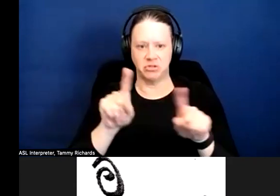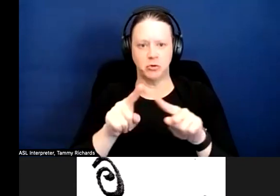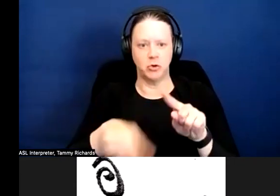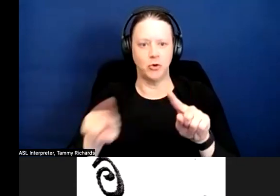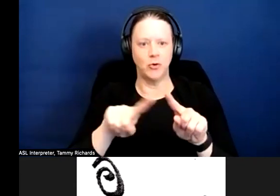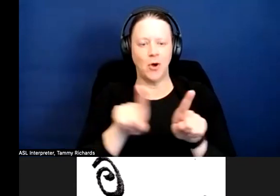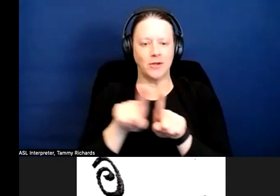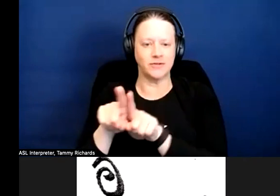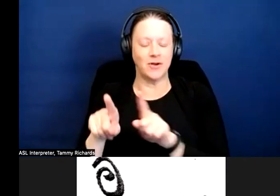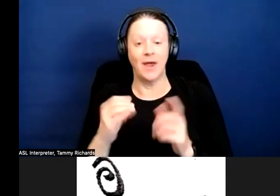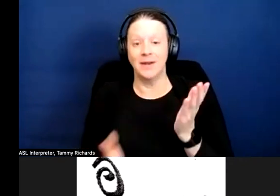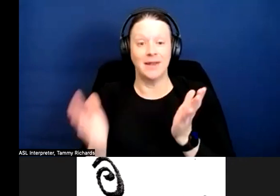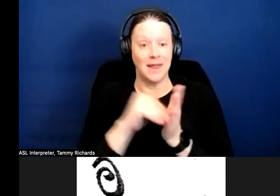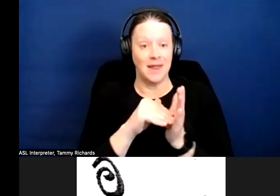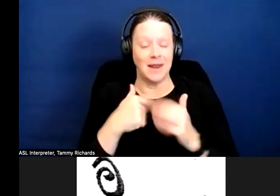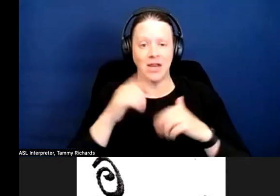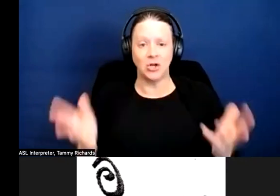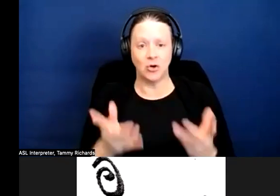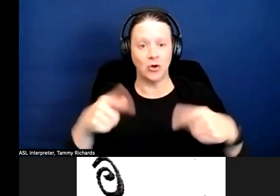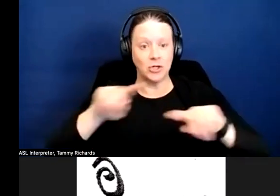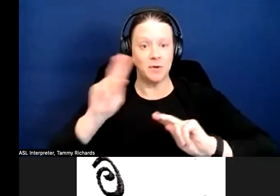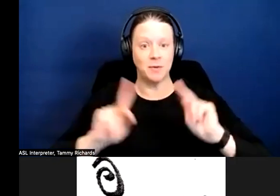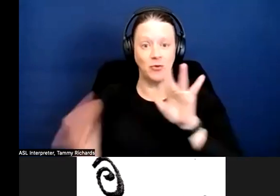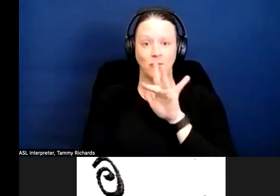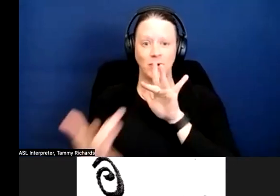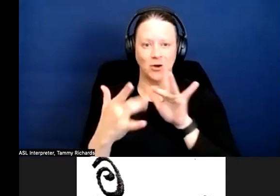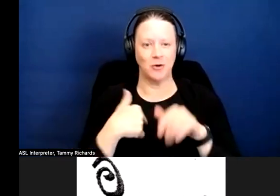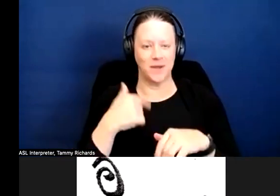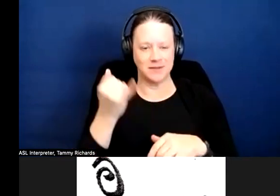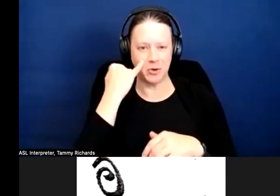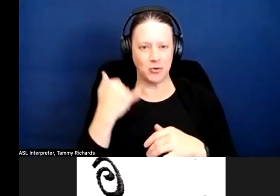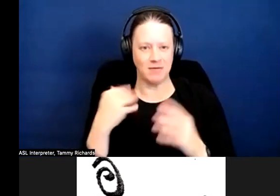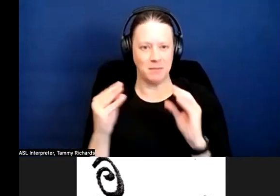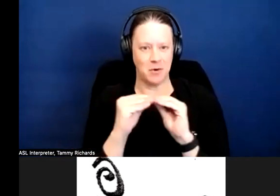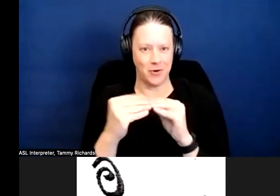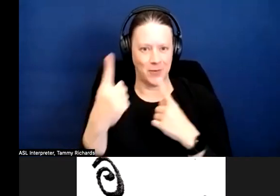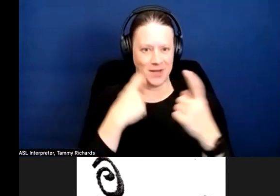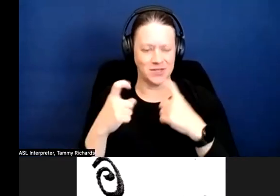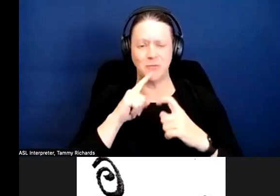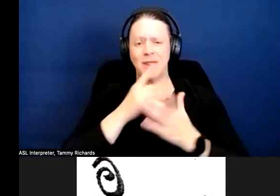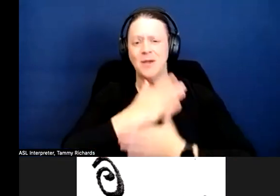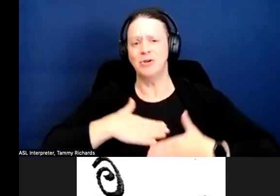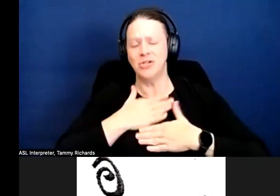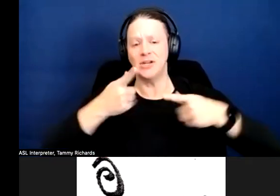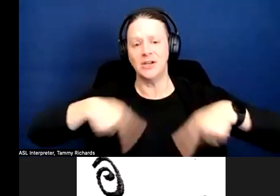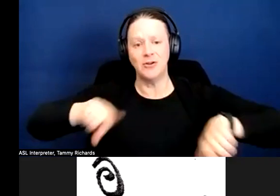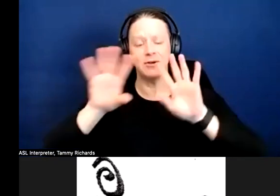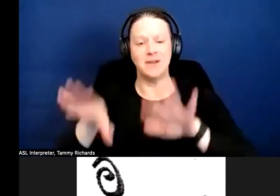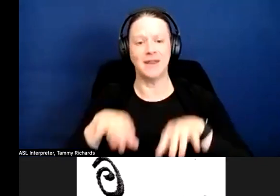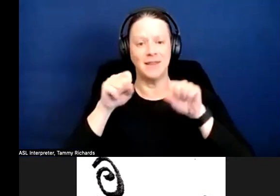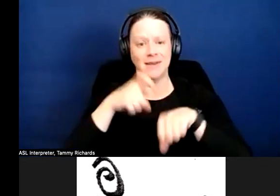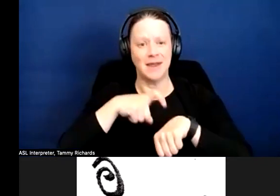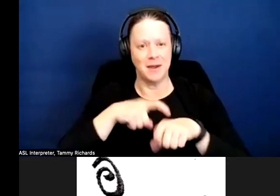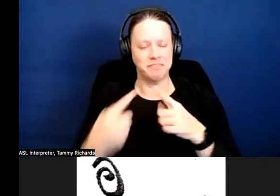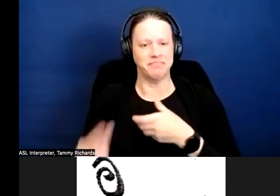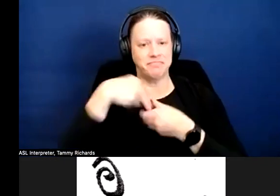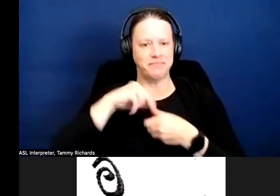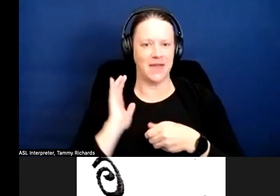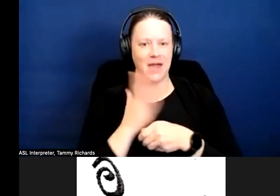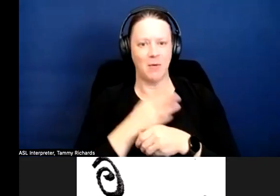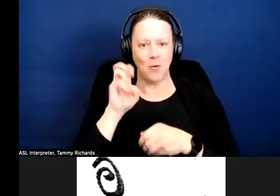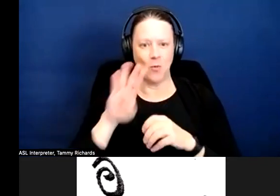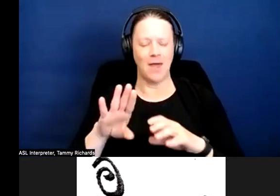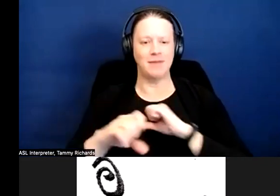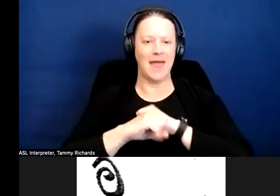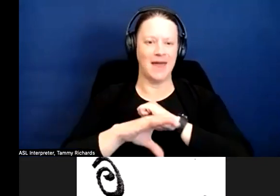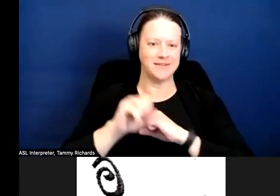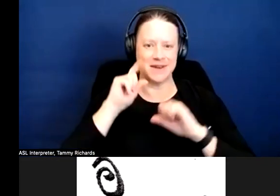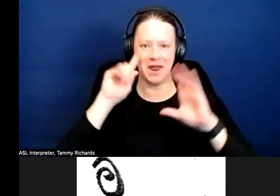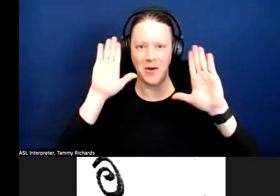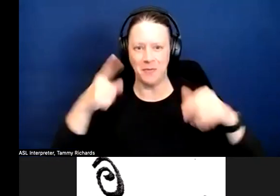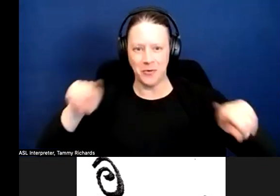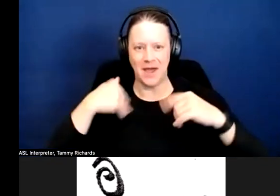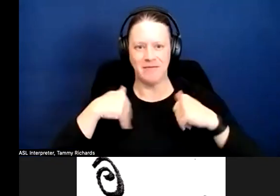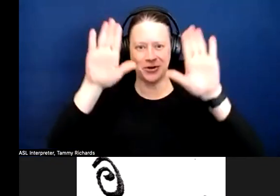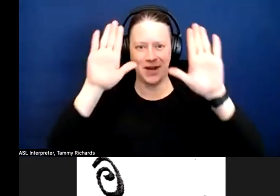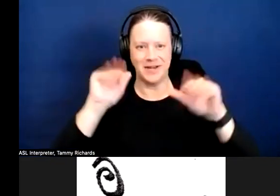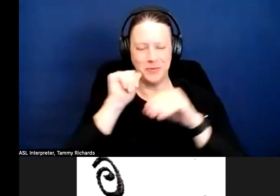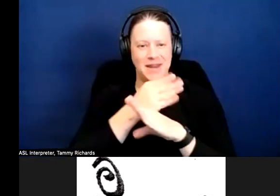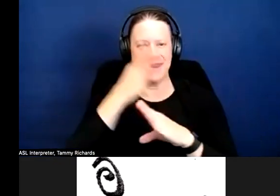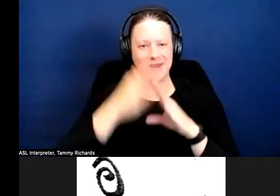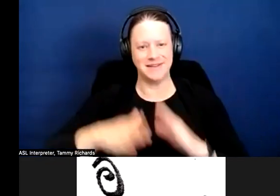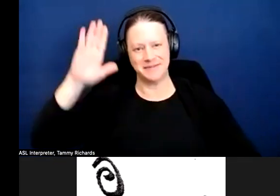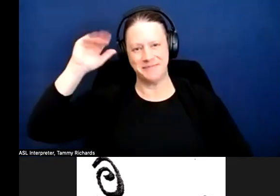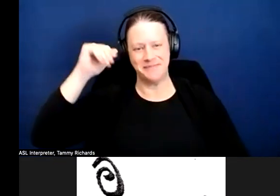And, again, I encourage people to reach out to me if you have any other questions.